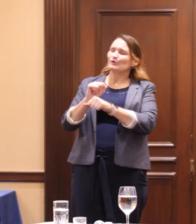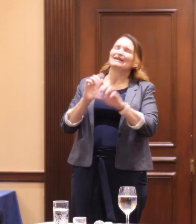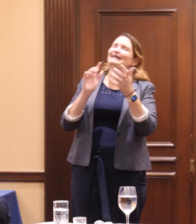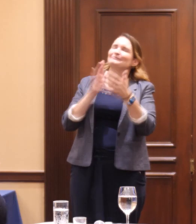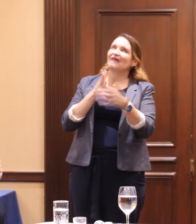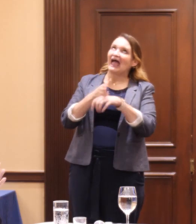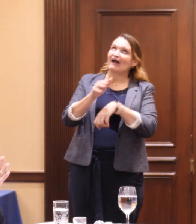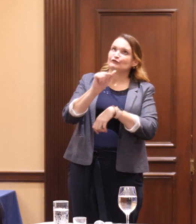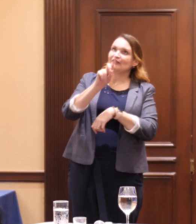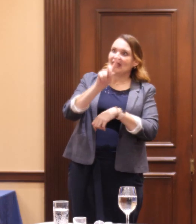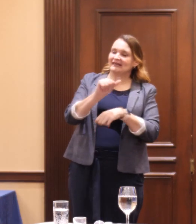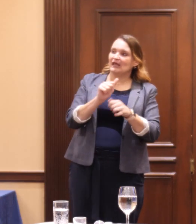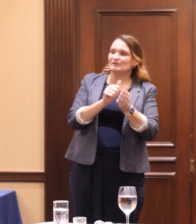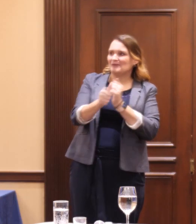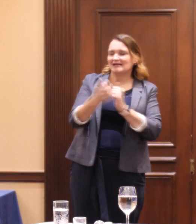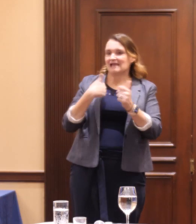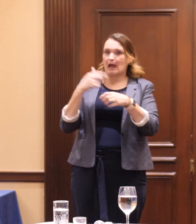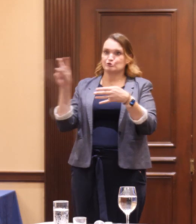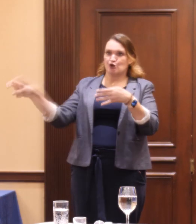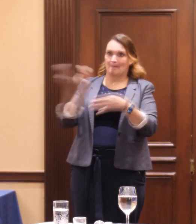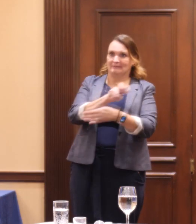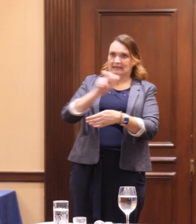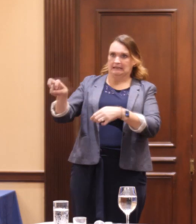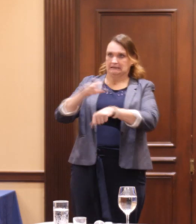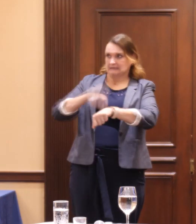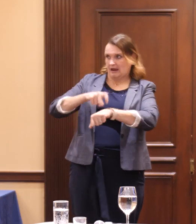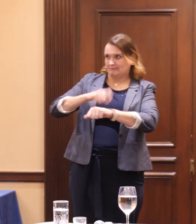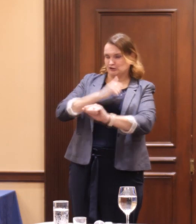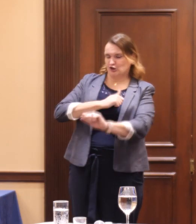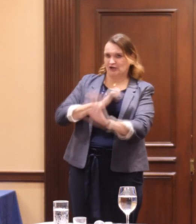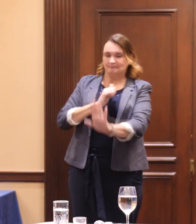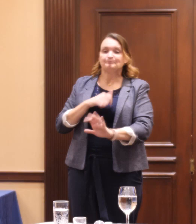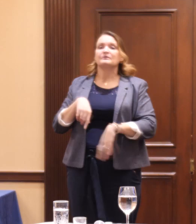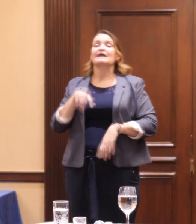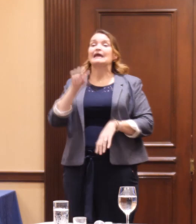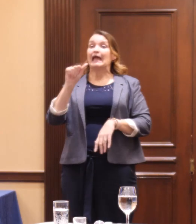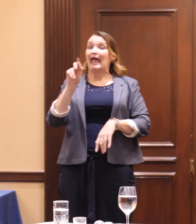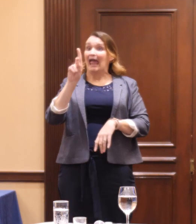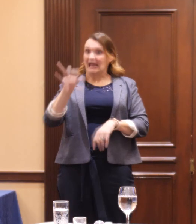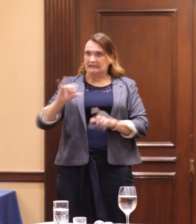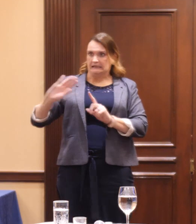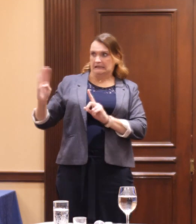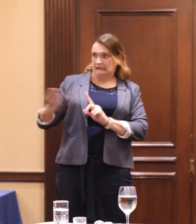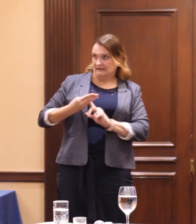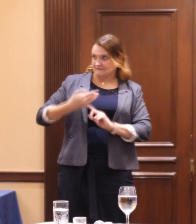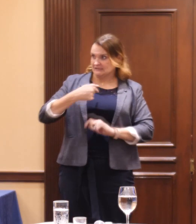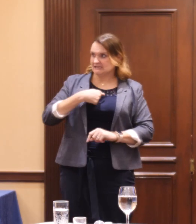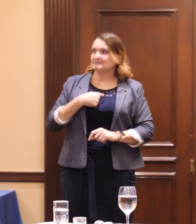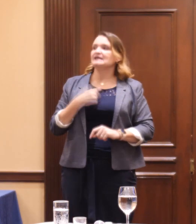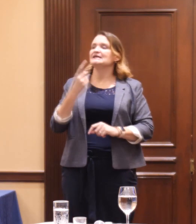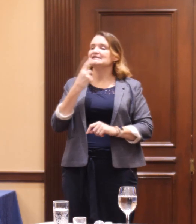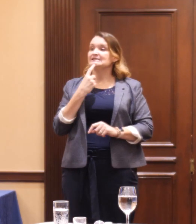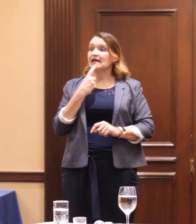was passed--I'm dropping out of order here sorry-- but Andi convinced me that I had been who had been